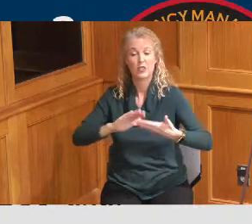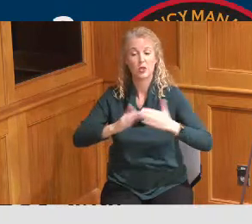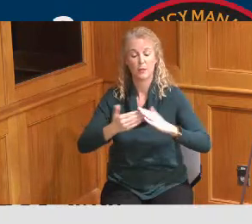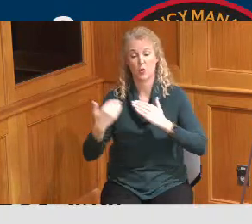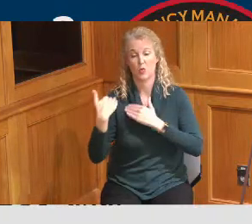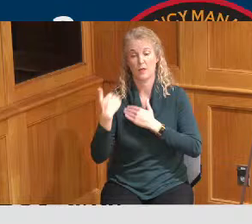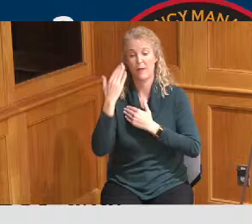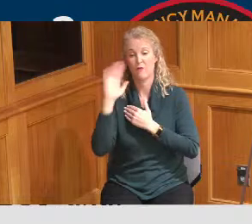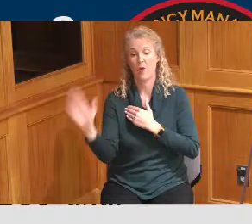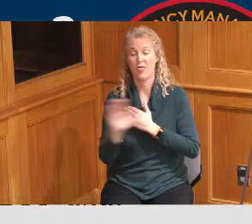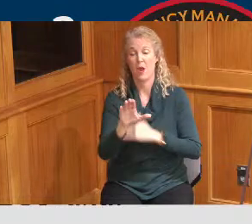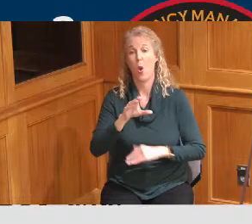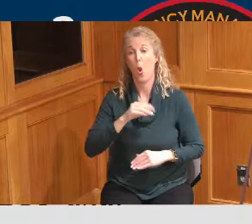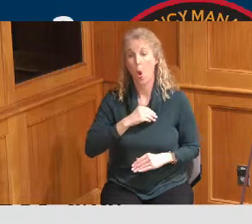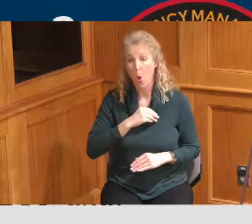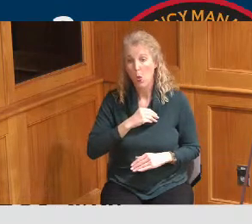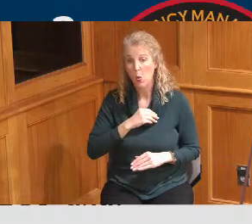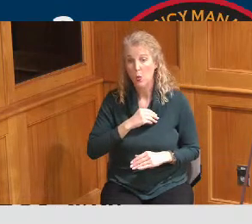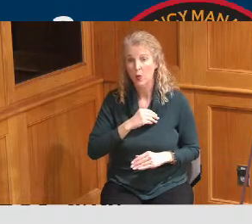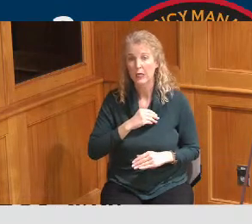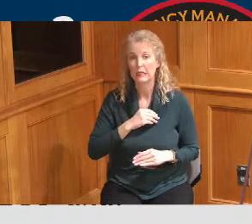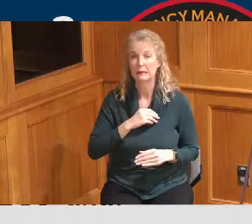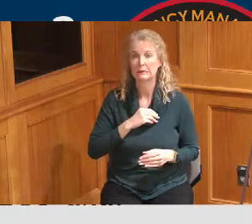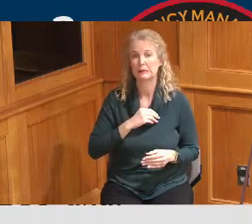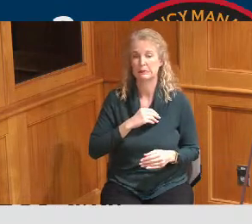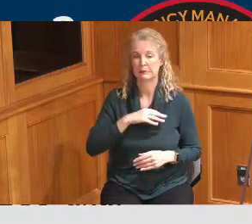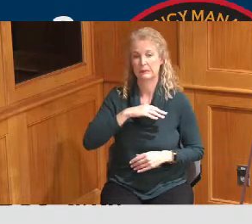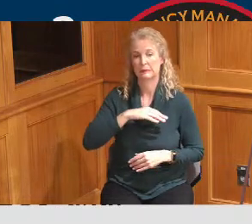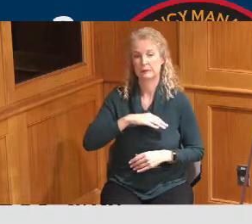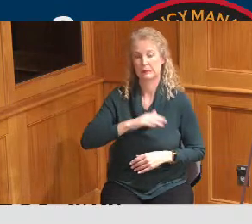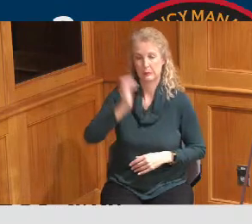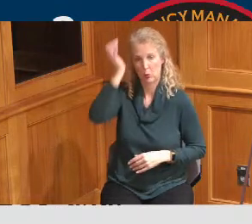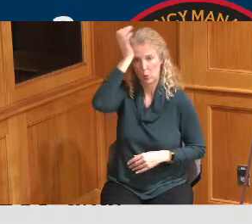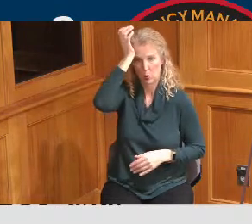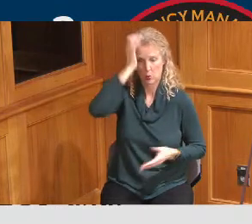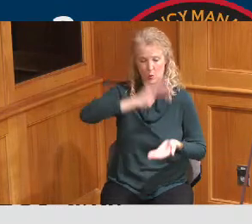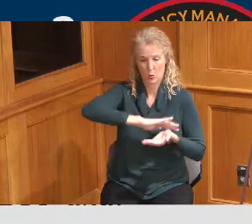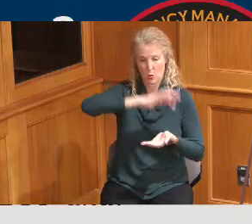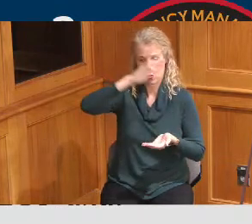debris how can we coordinate that at the county level so that hopefully it it makes it a more